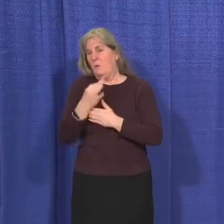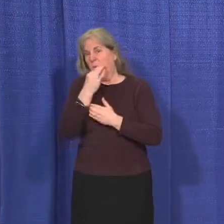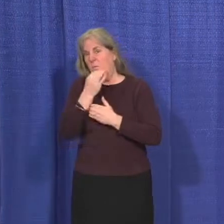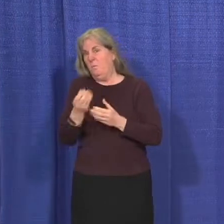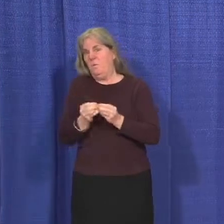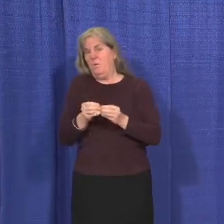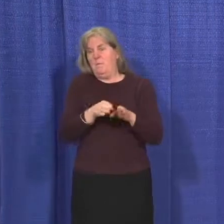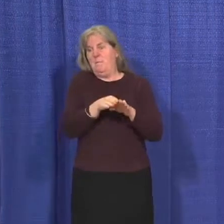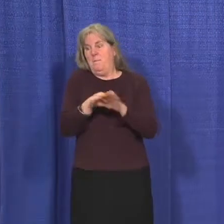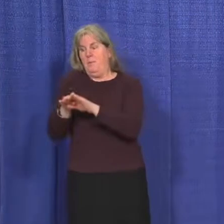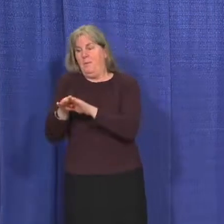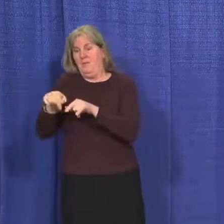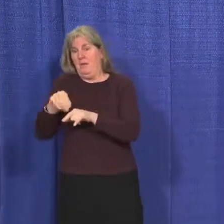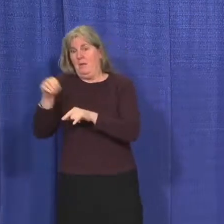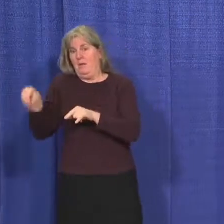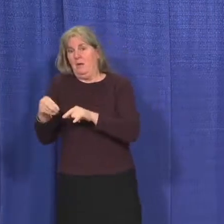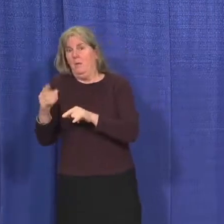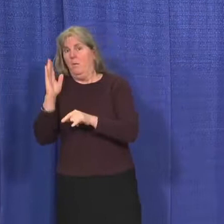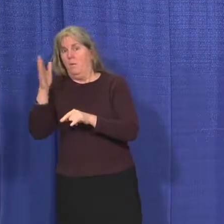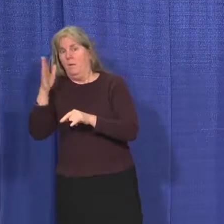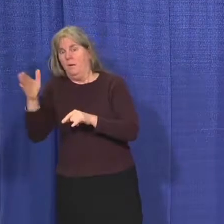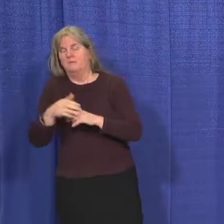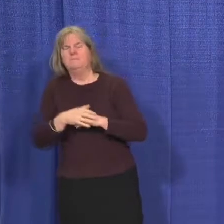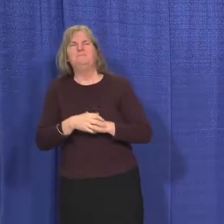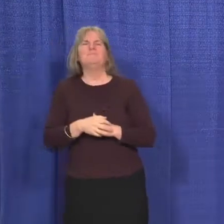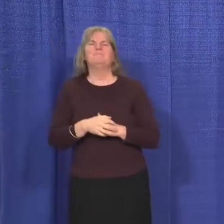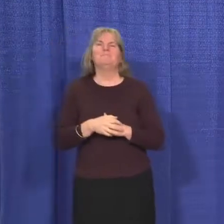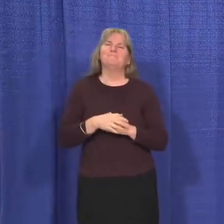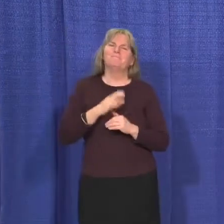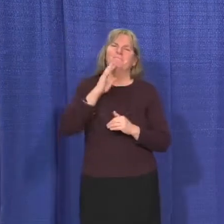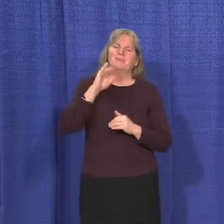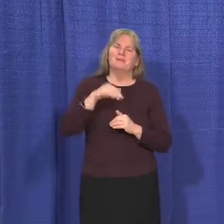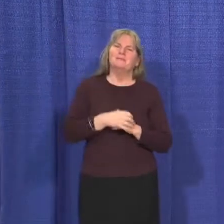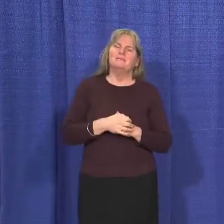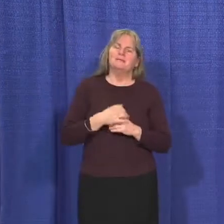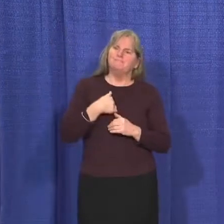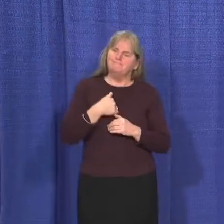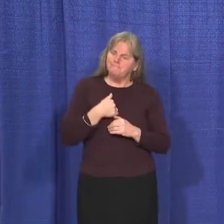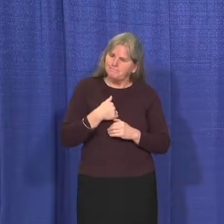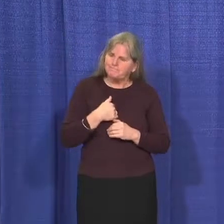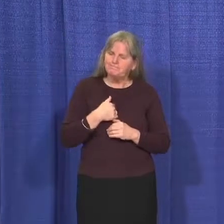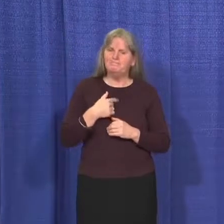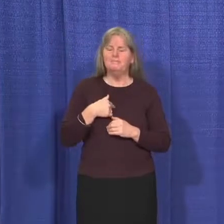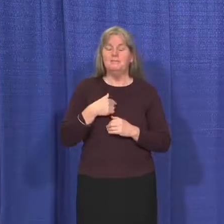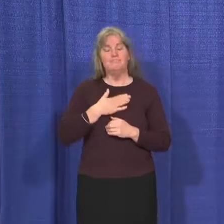restrictions, or expecting more restrictions in Ontario today. I have to tell you, I continue